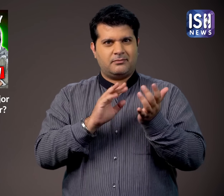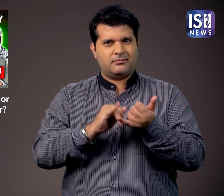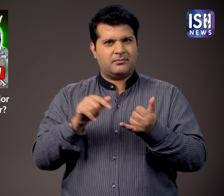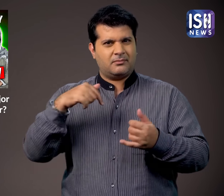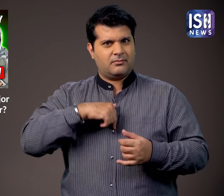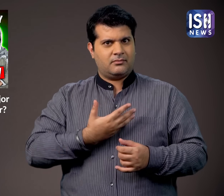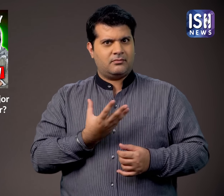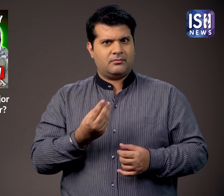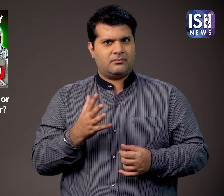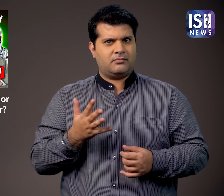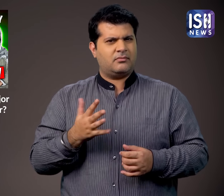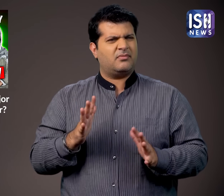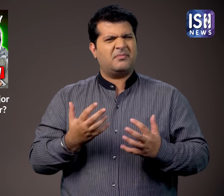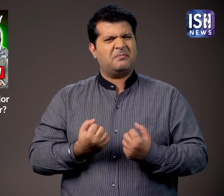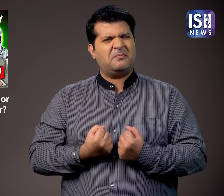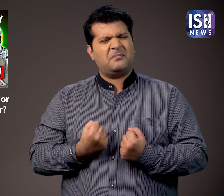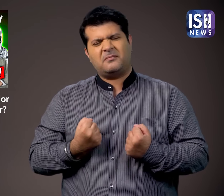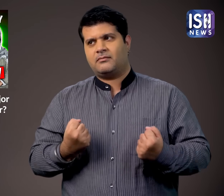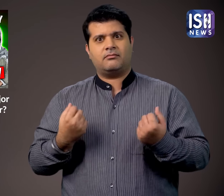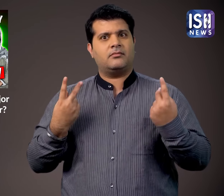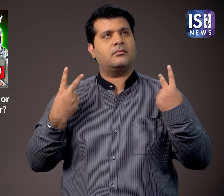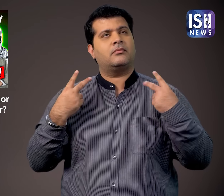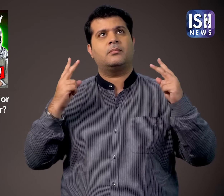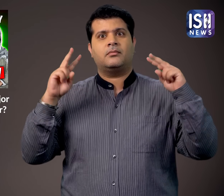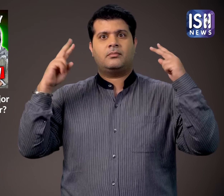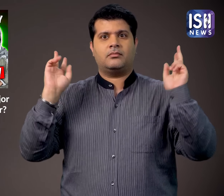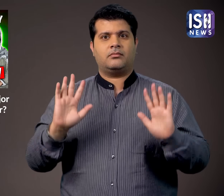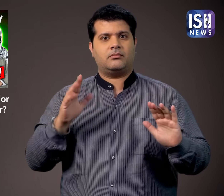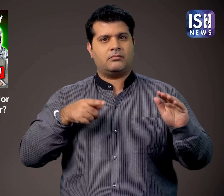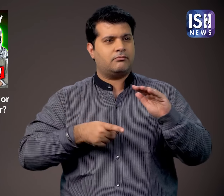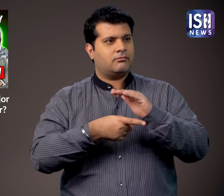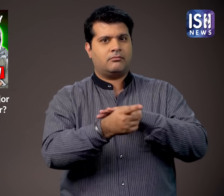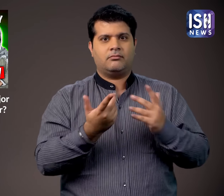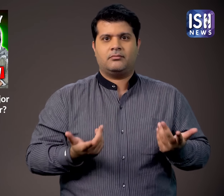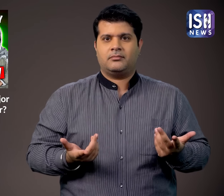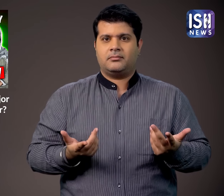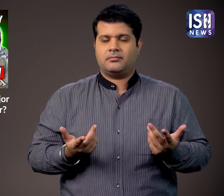Major Mohit Sharma was fearless! He displayed remarkable bravery.